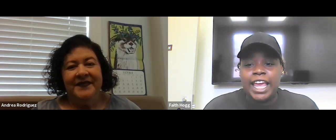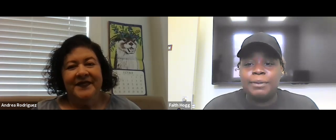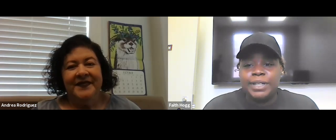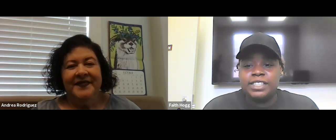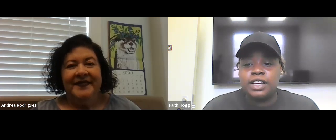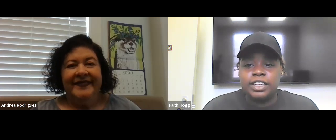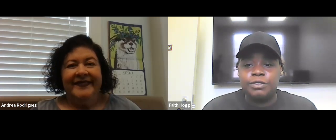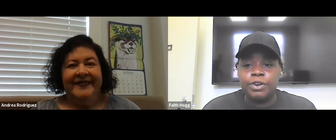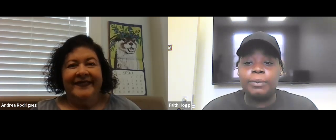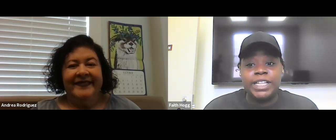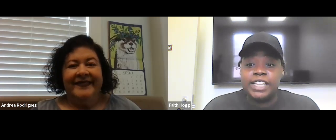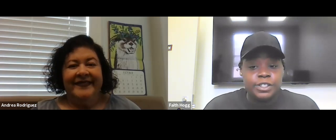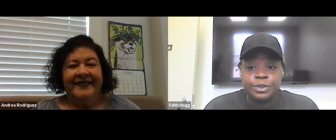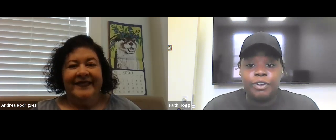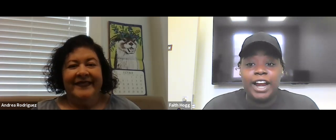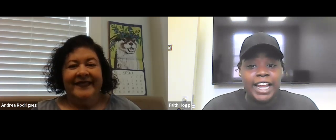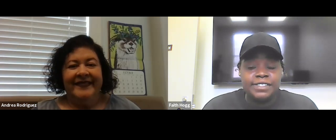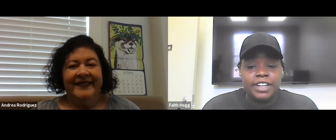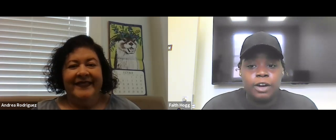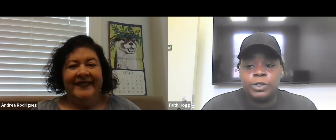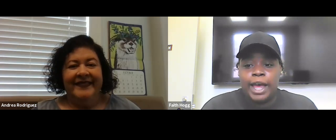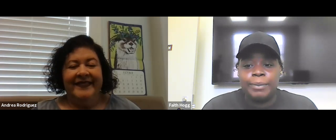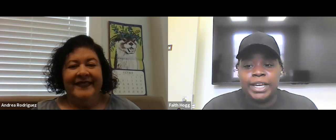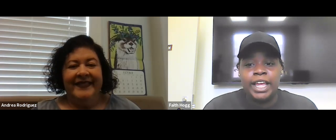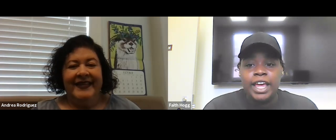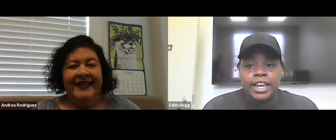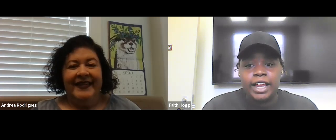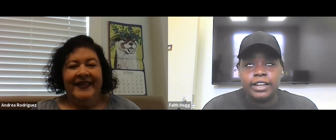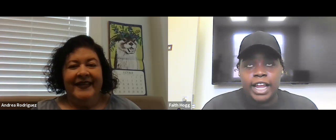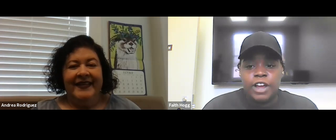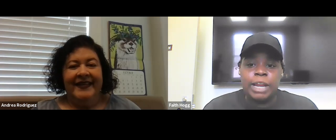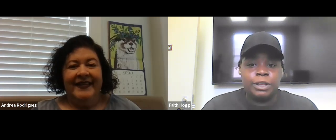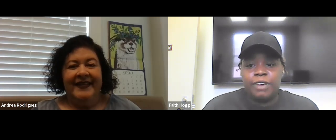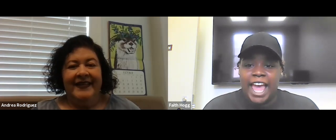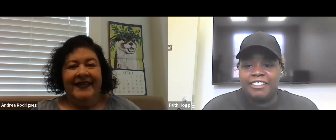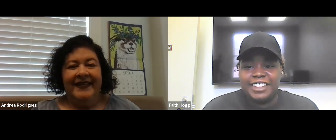and please stay tuned for our next video, which will happen not next Friday but the Friday after